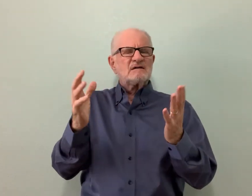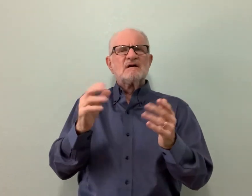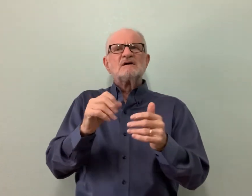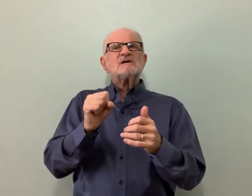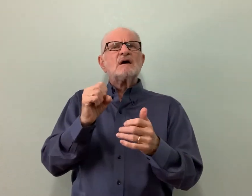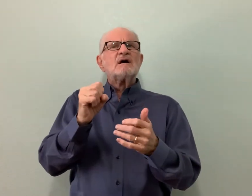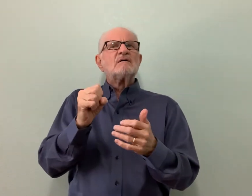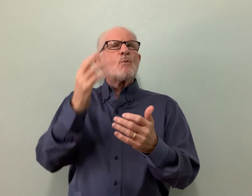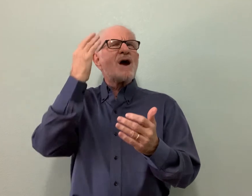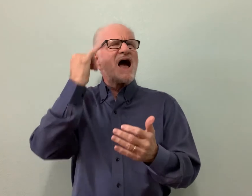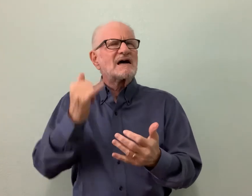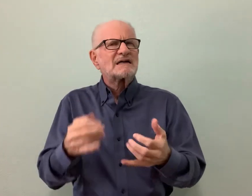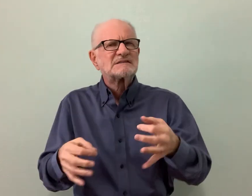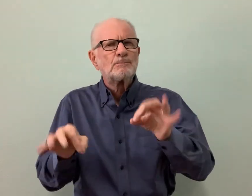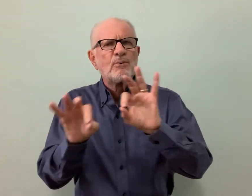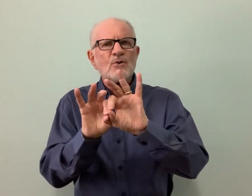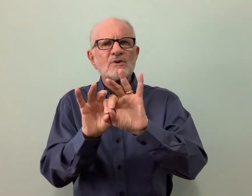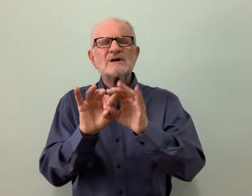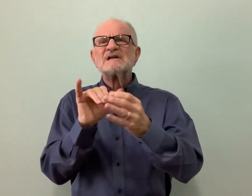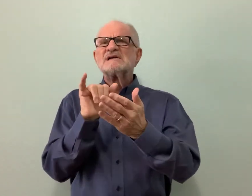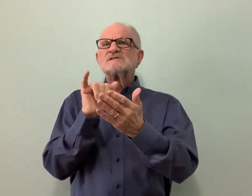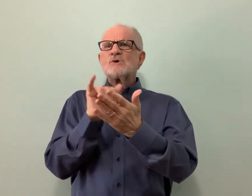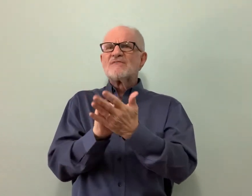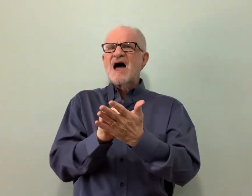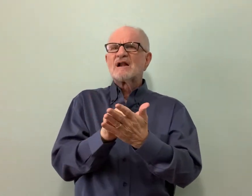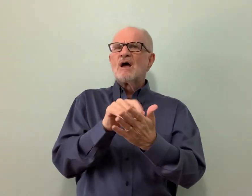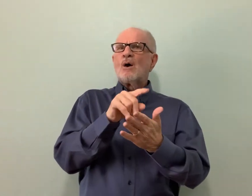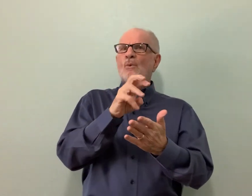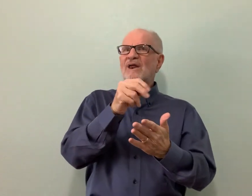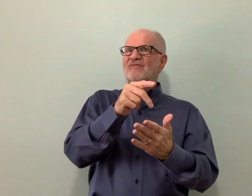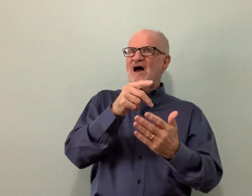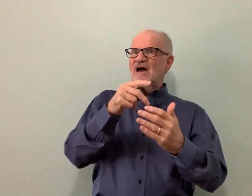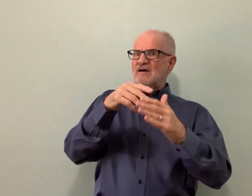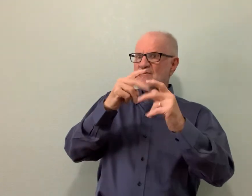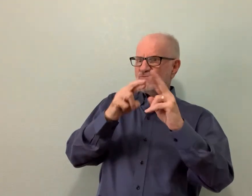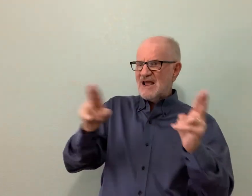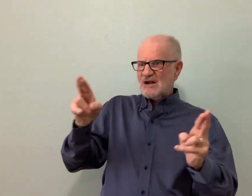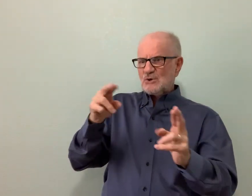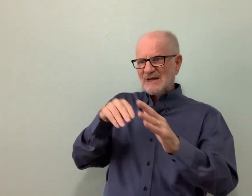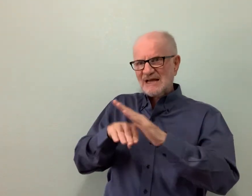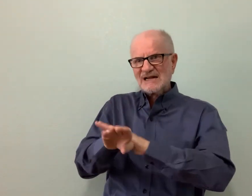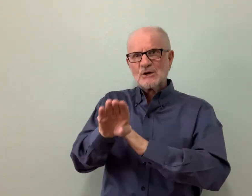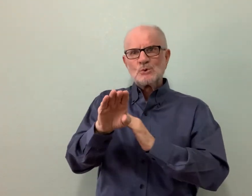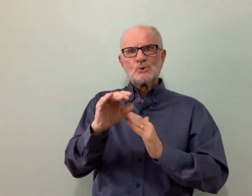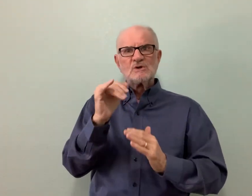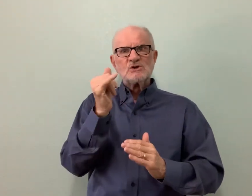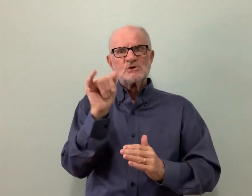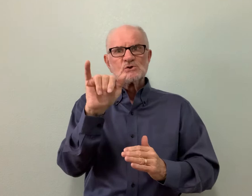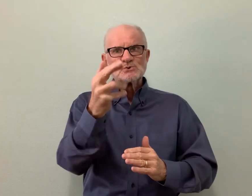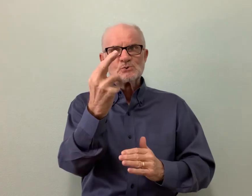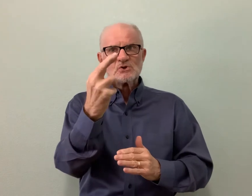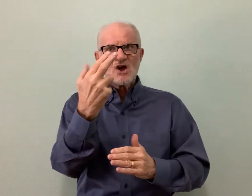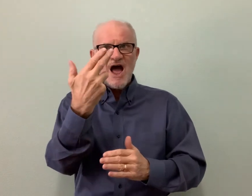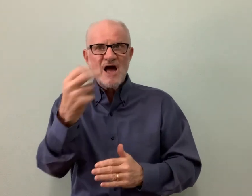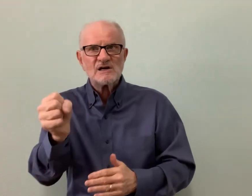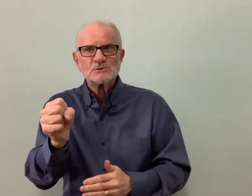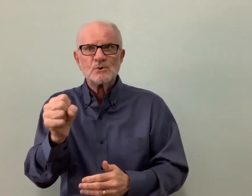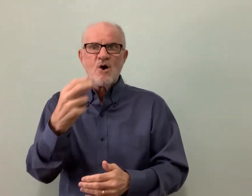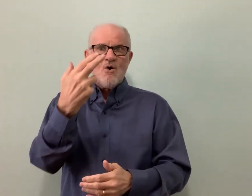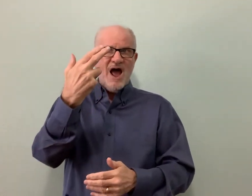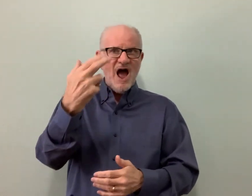This is important because when they're ready to enter junior high or high school,